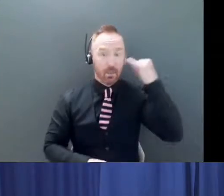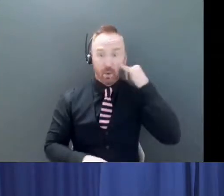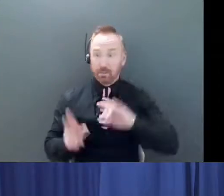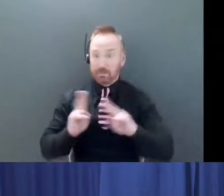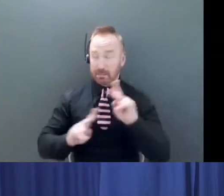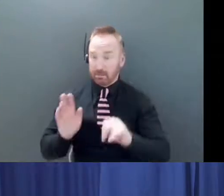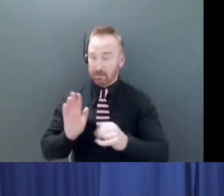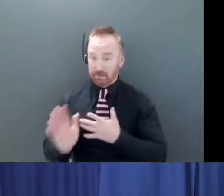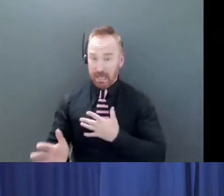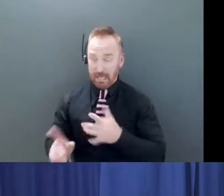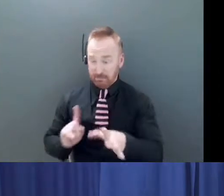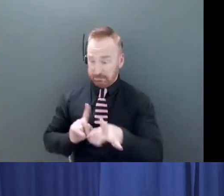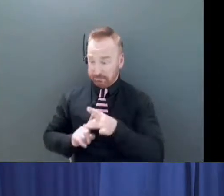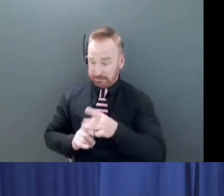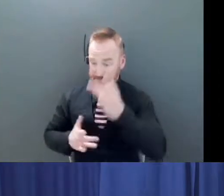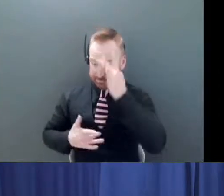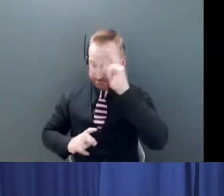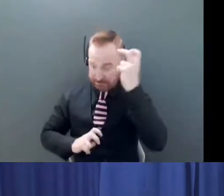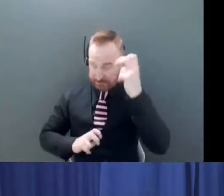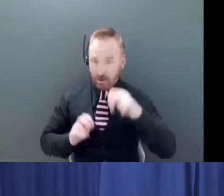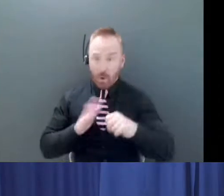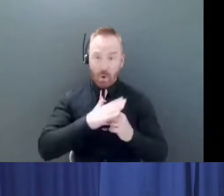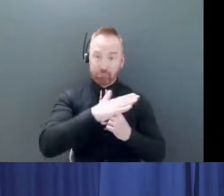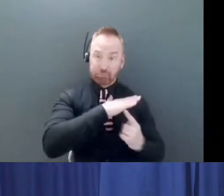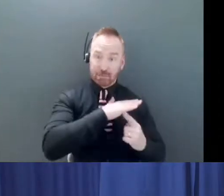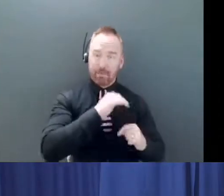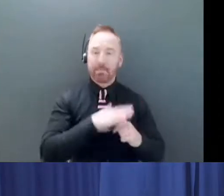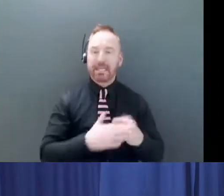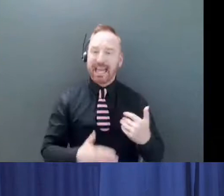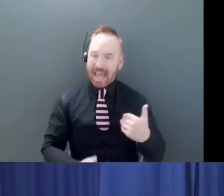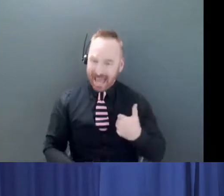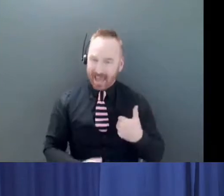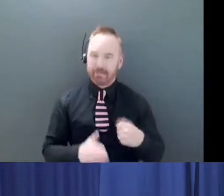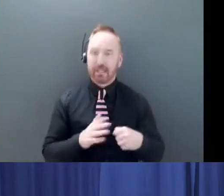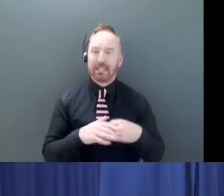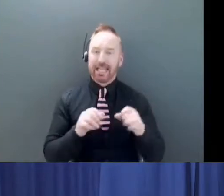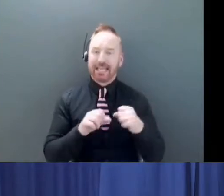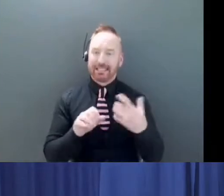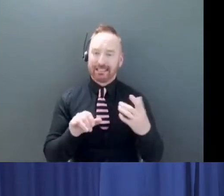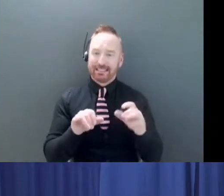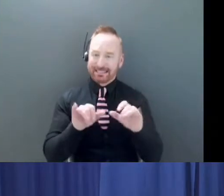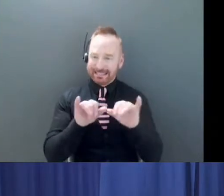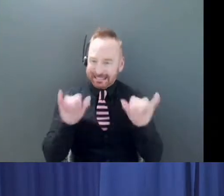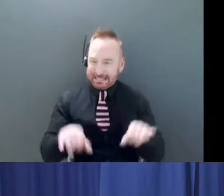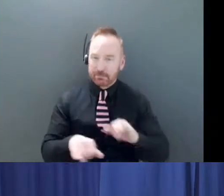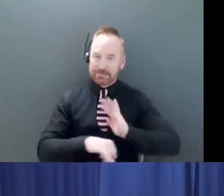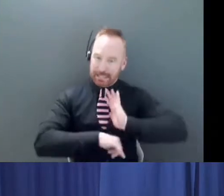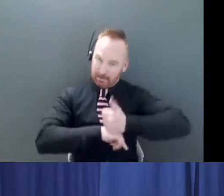to facilitate that. And then overall surge capacity to our healthcare system and to